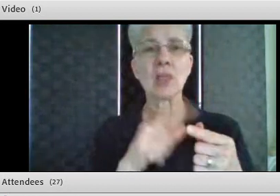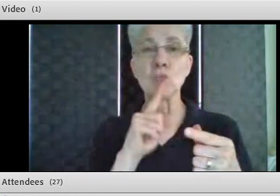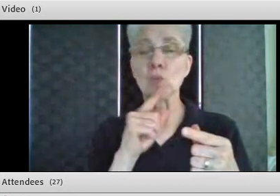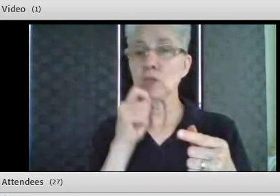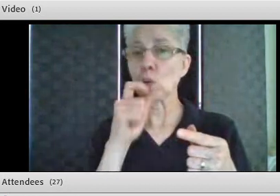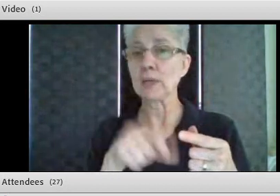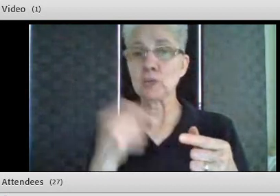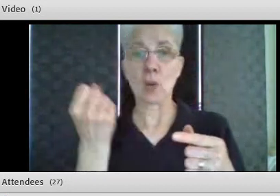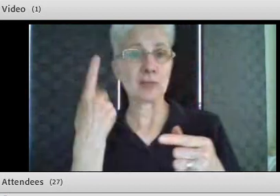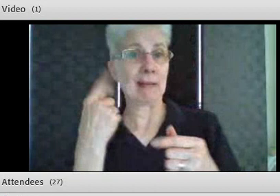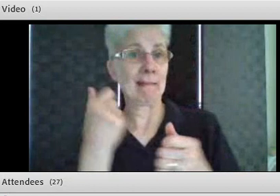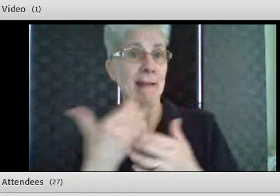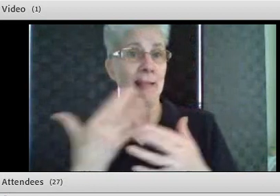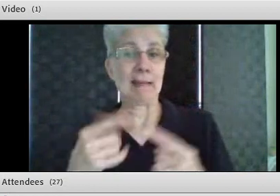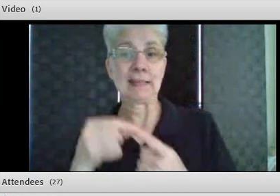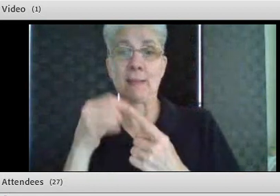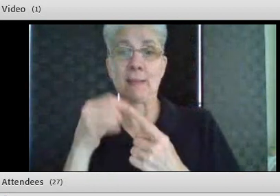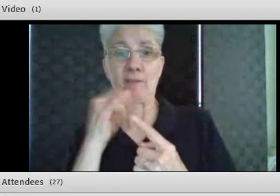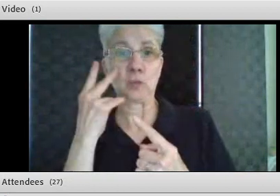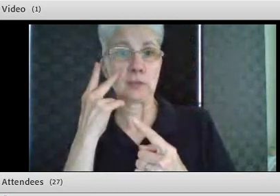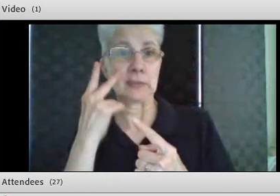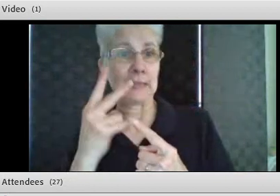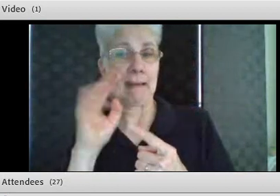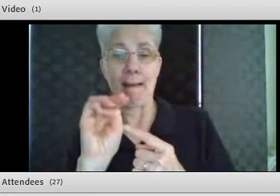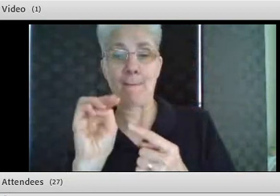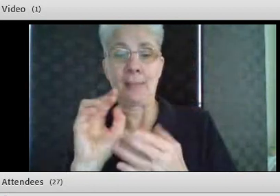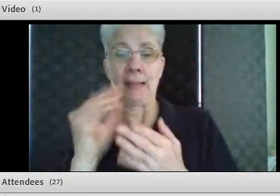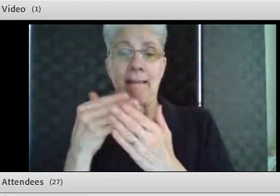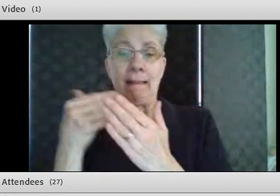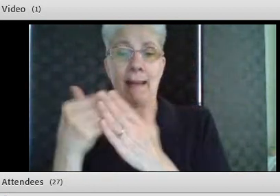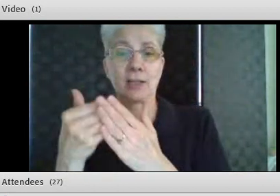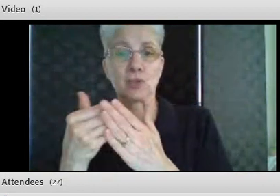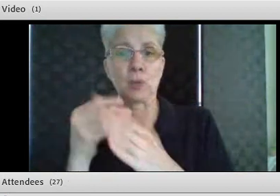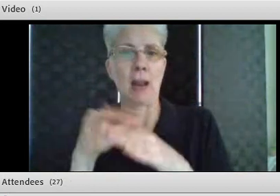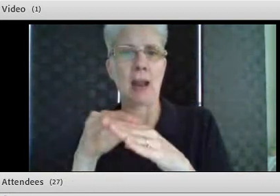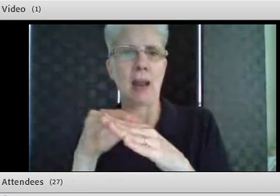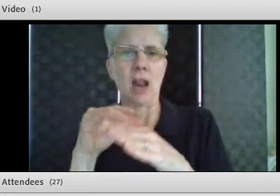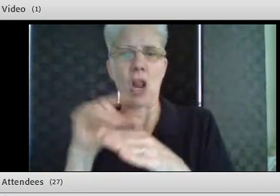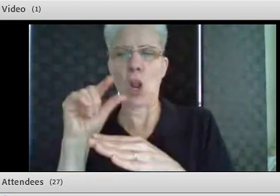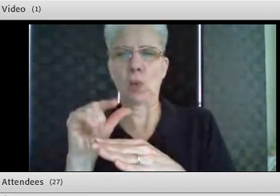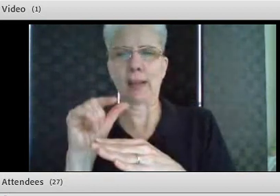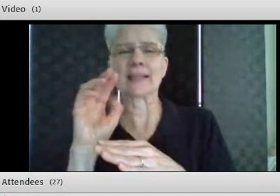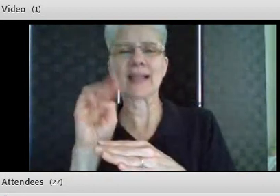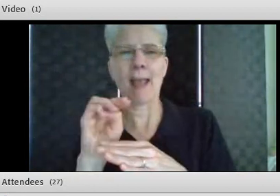and let's go into Garage Band and compose a score, a movie score or a score for that scene. Hilary: And for that, you know, you really don't need